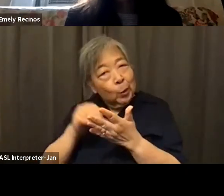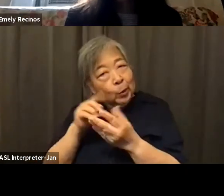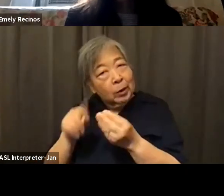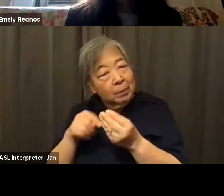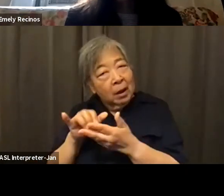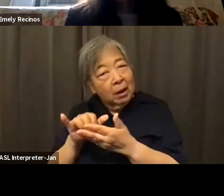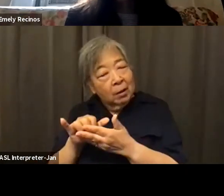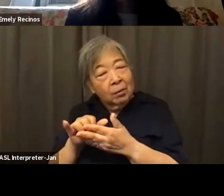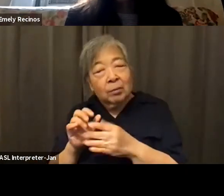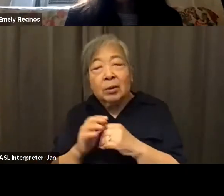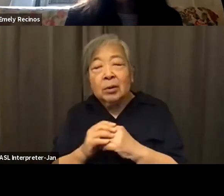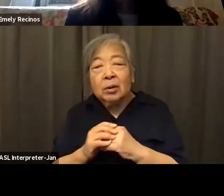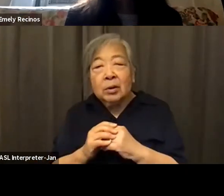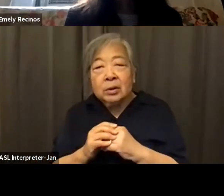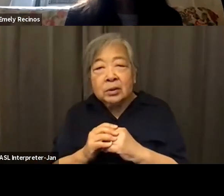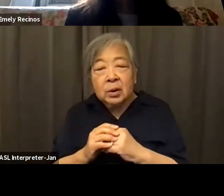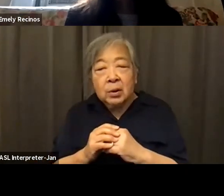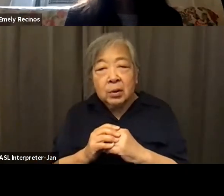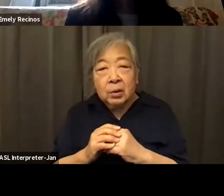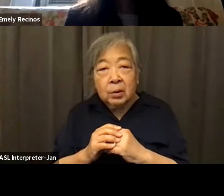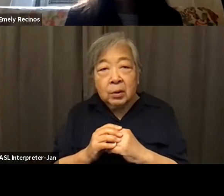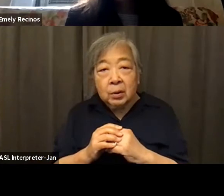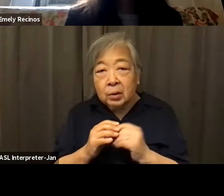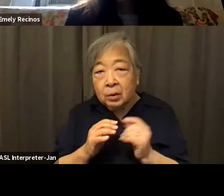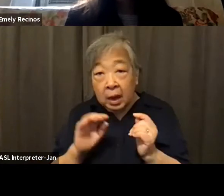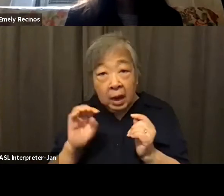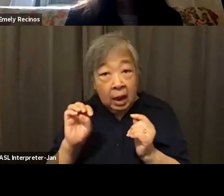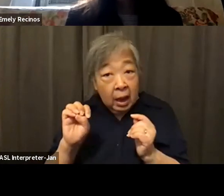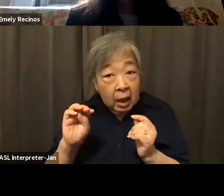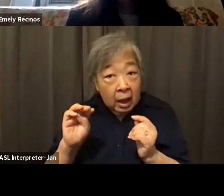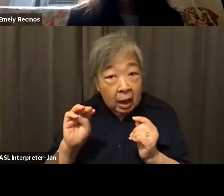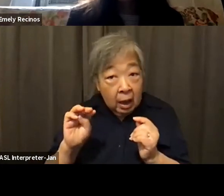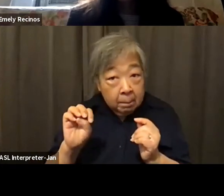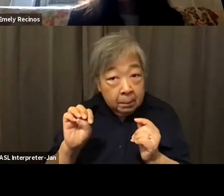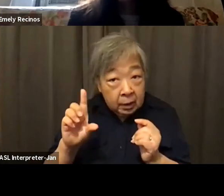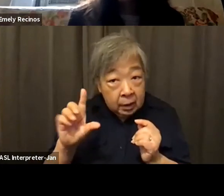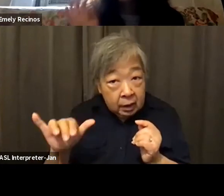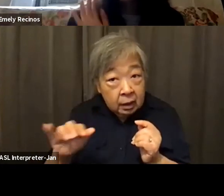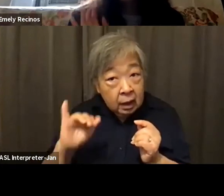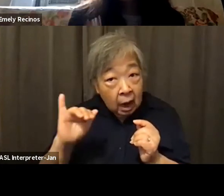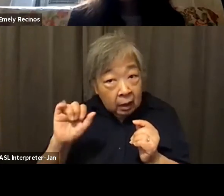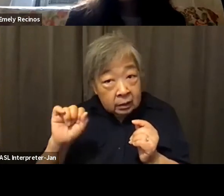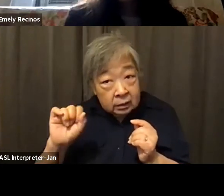So let's see, would Emely or Istou also like to comment on that?